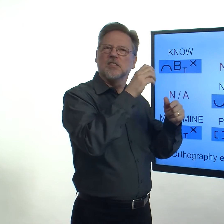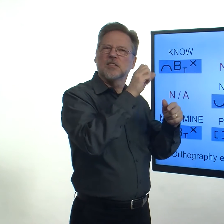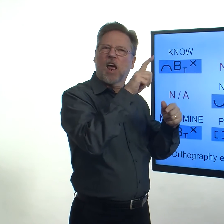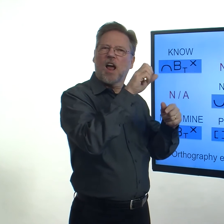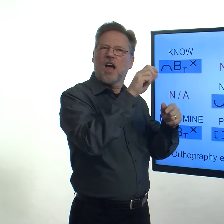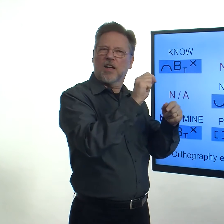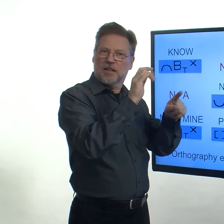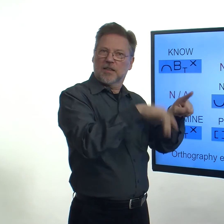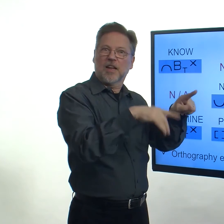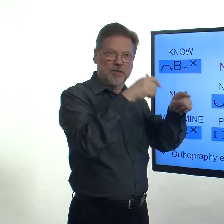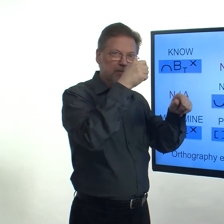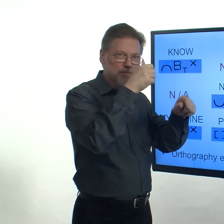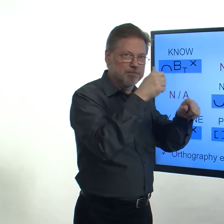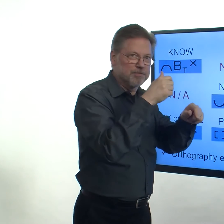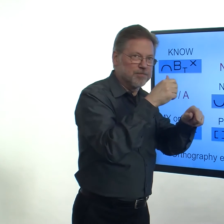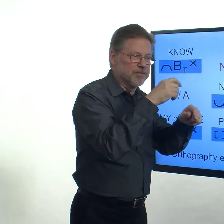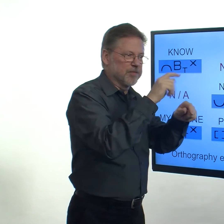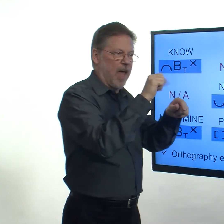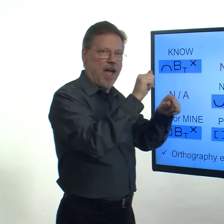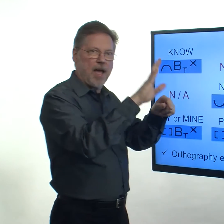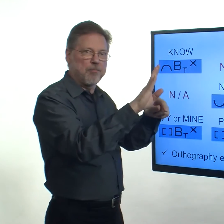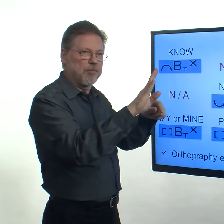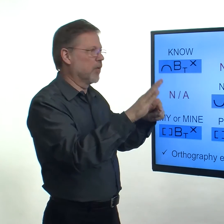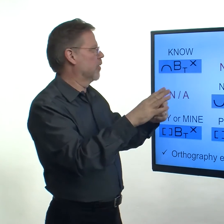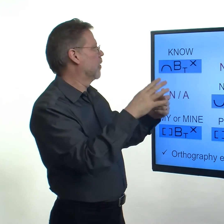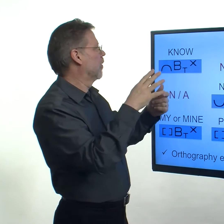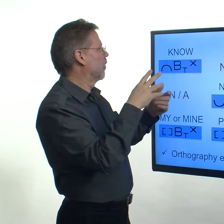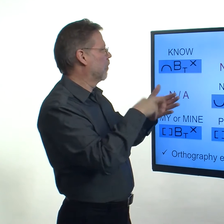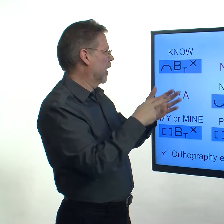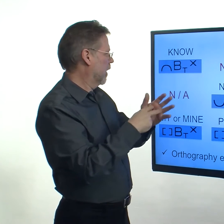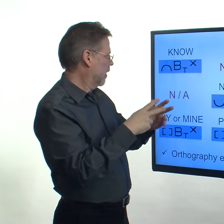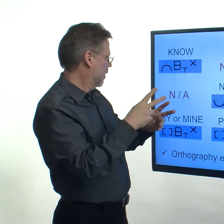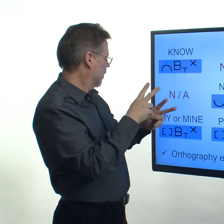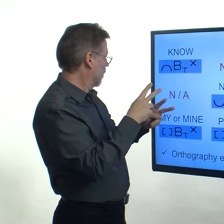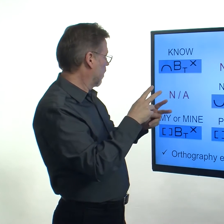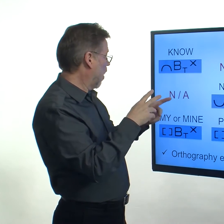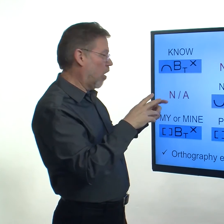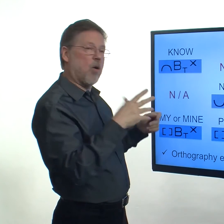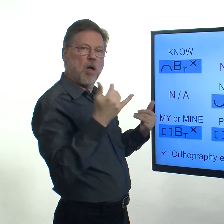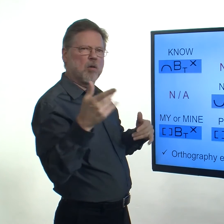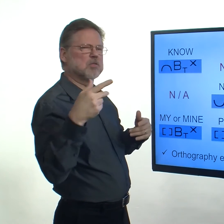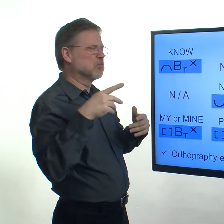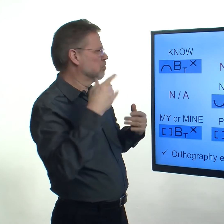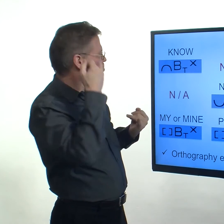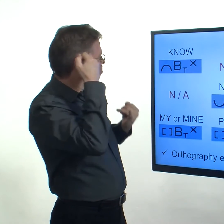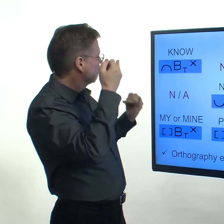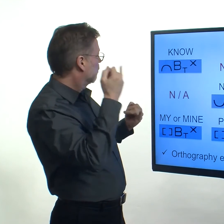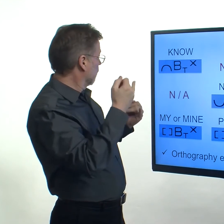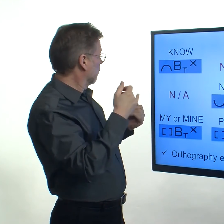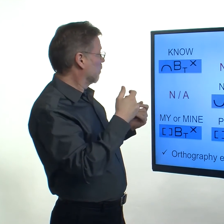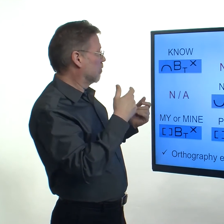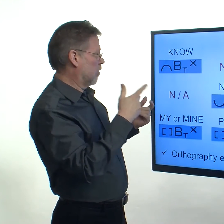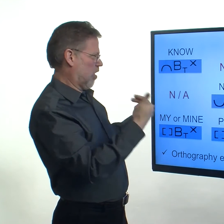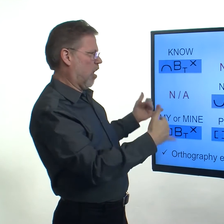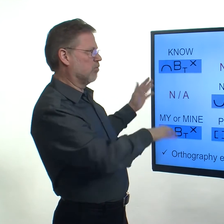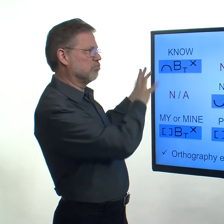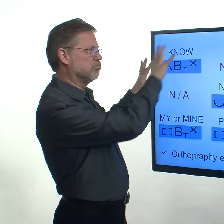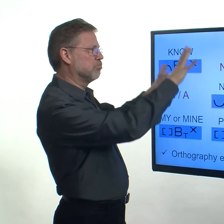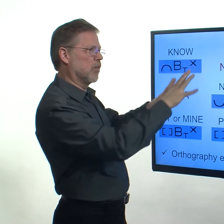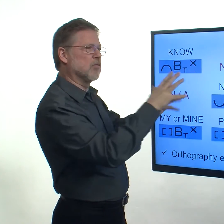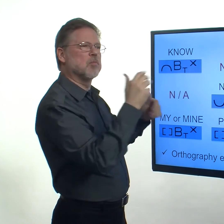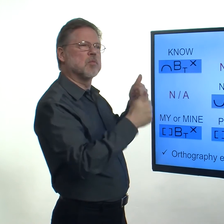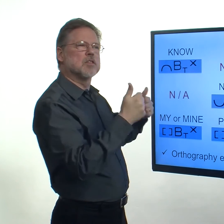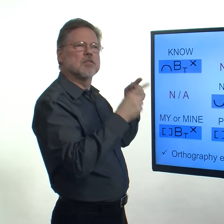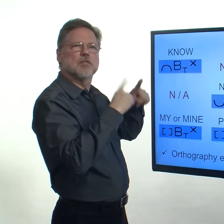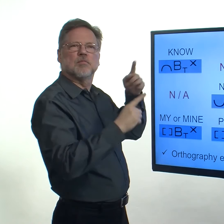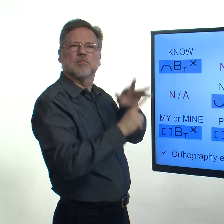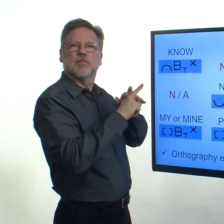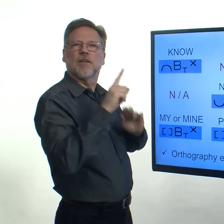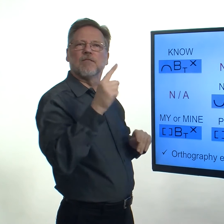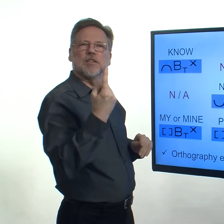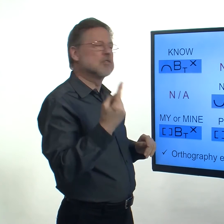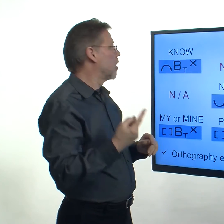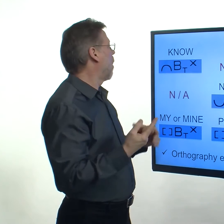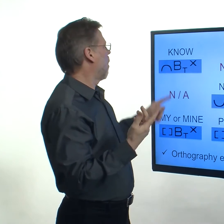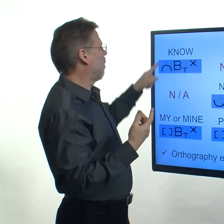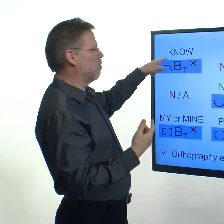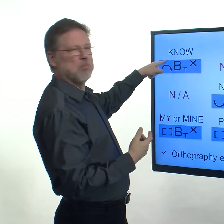slot called TAB. So, out of all these notations, which do you think would appear first? It’d